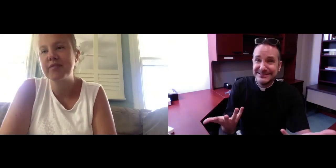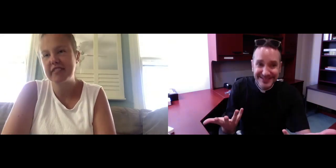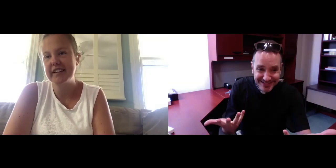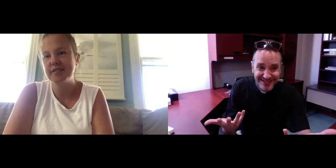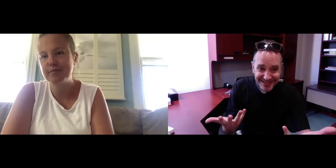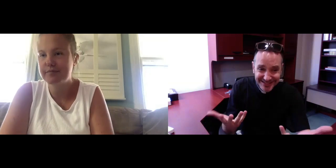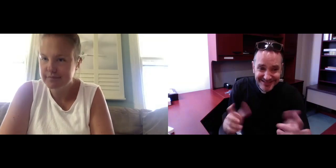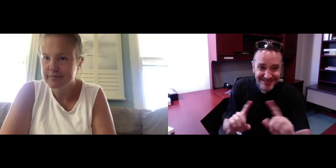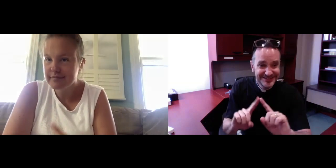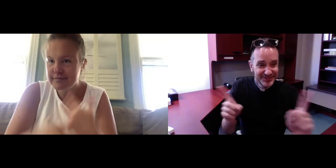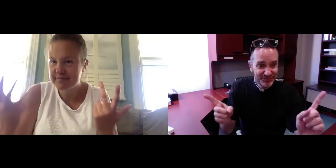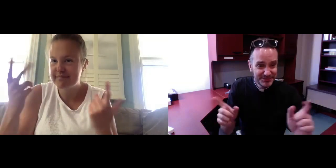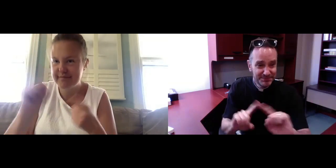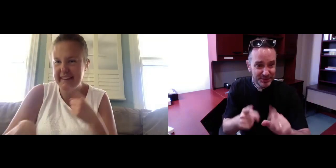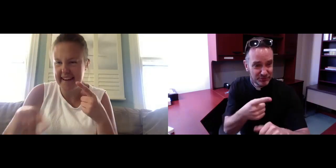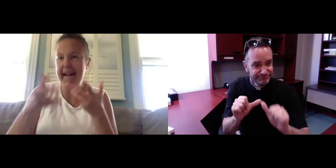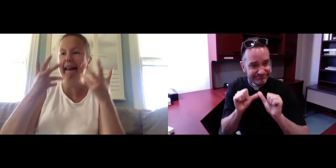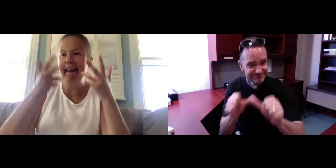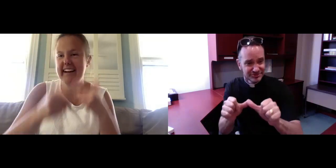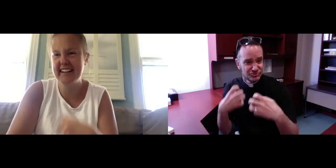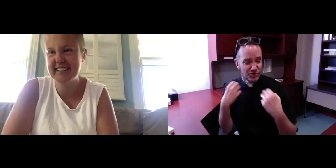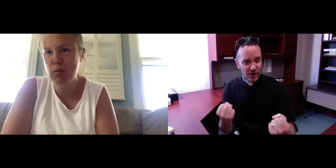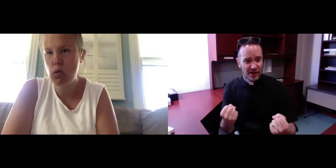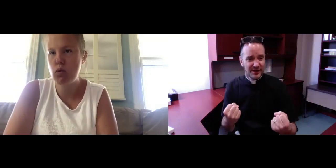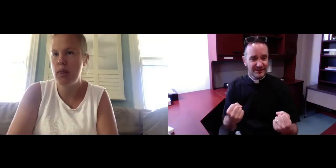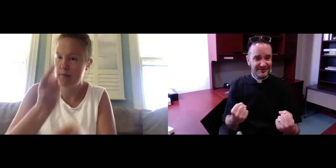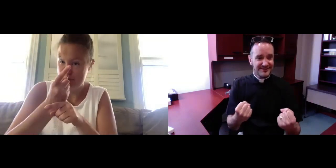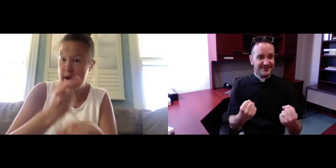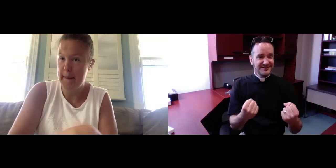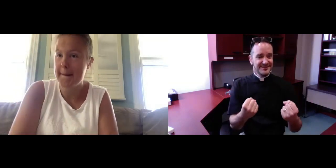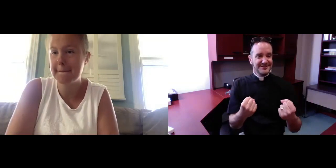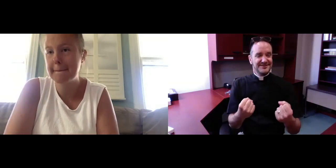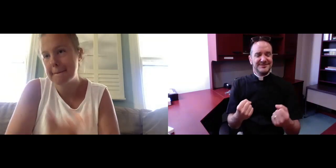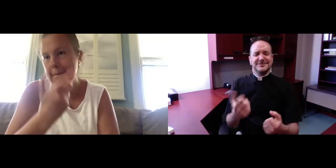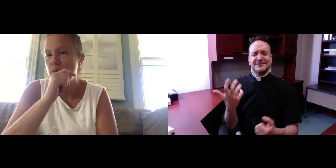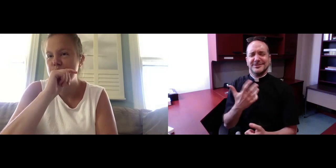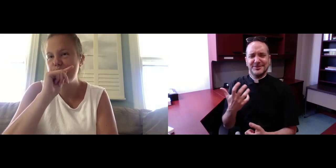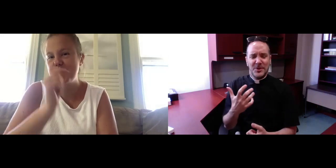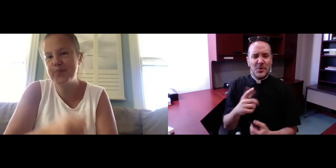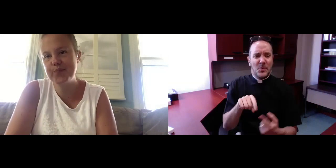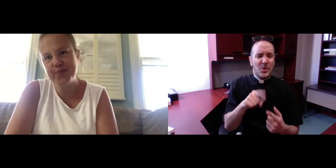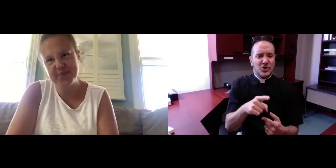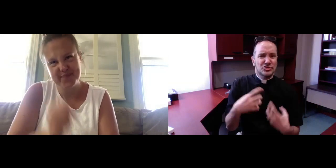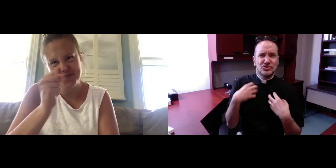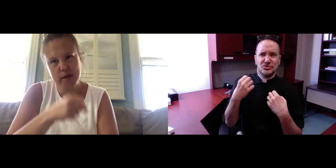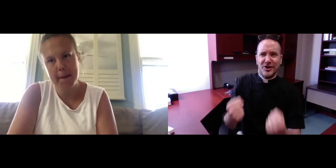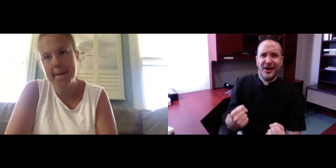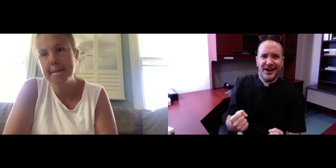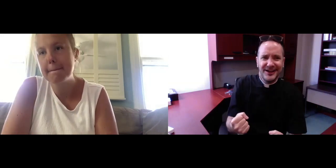people and spend time with your friends. But now you can't, so this is a very different situation. And you are a strong person in the midst of it.